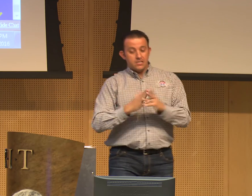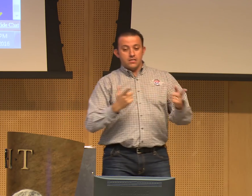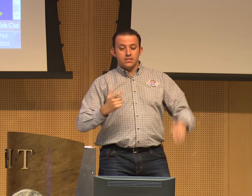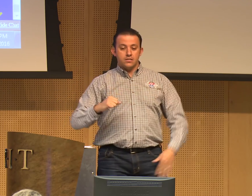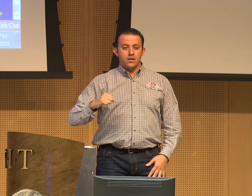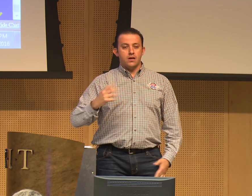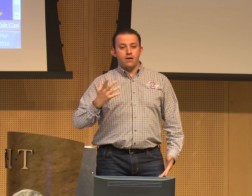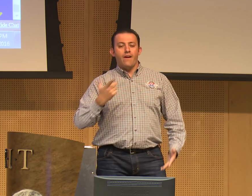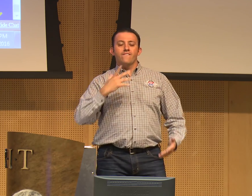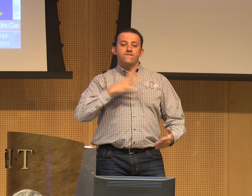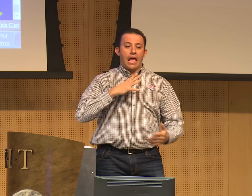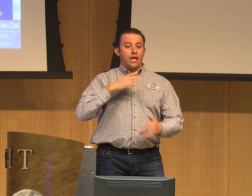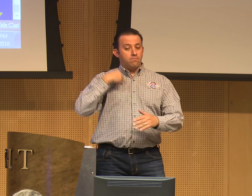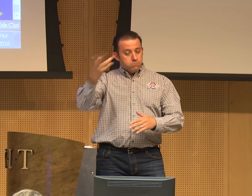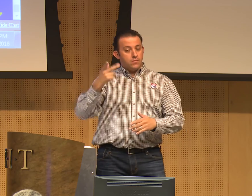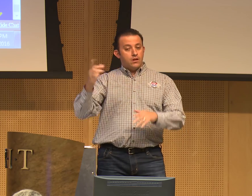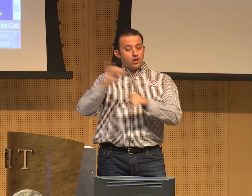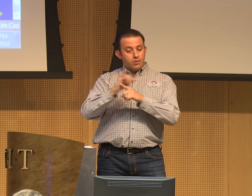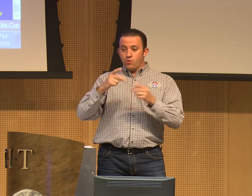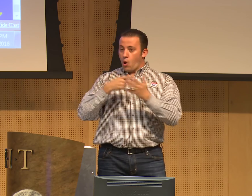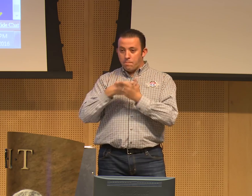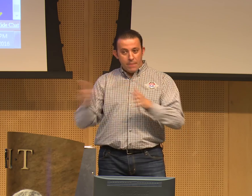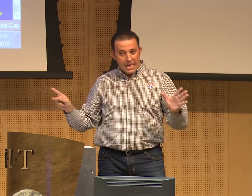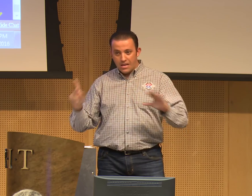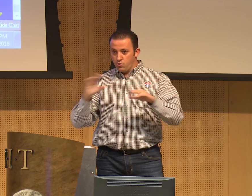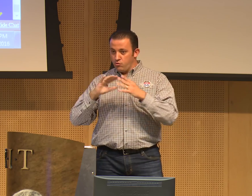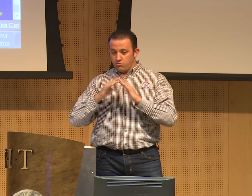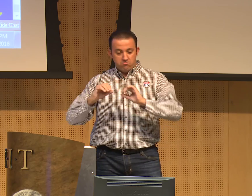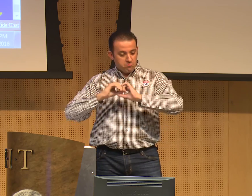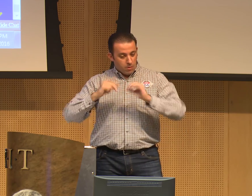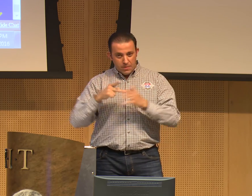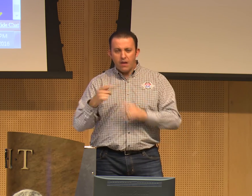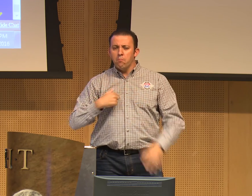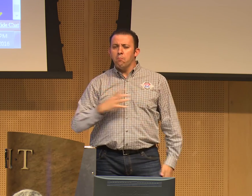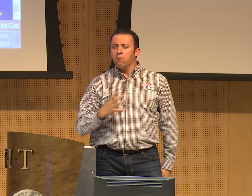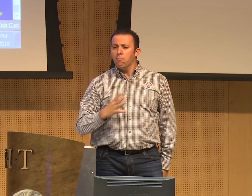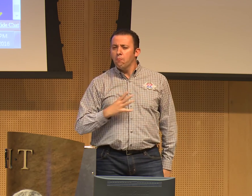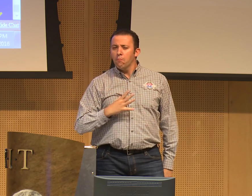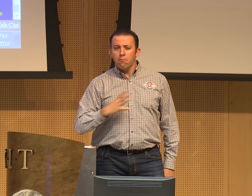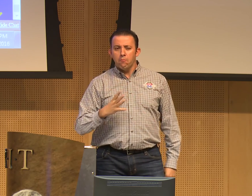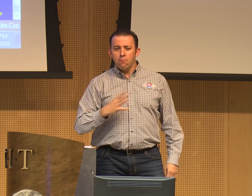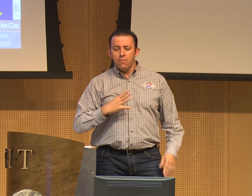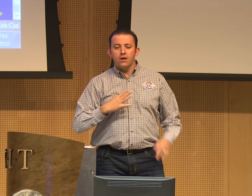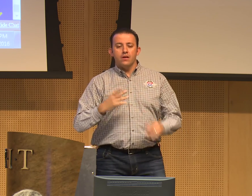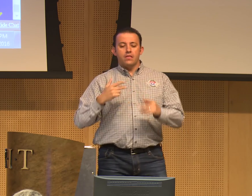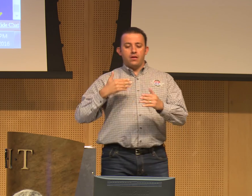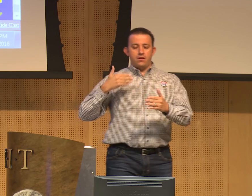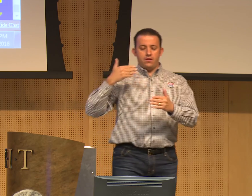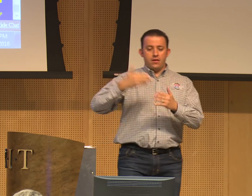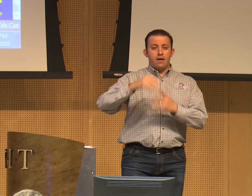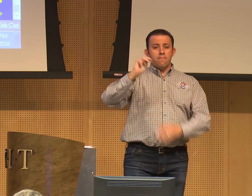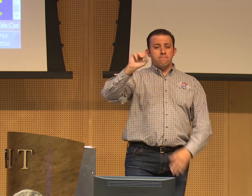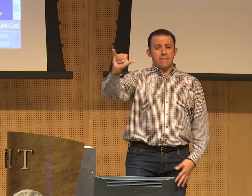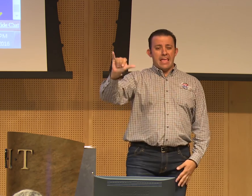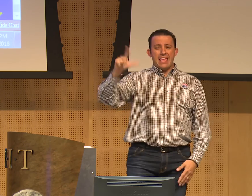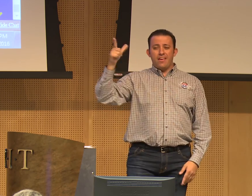and he was like, "All right. "I'm gonna give you this internship, but you're gonna do it without pay." And for me, I was like, "OK, I just need the internship experience."